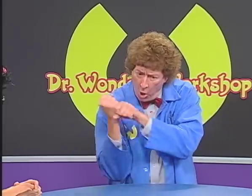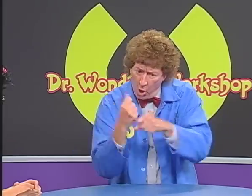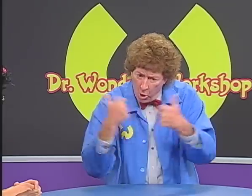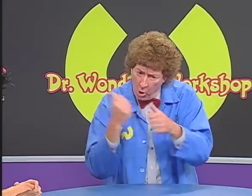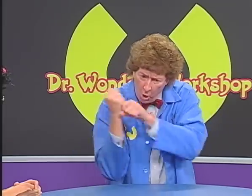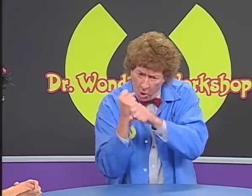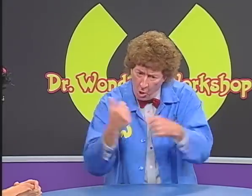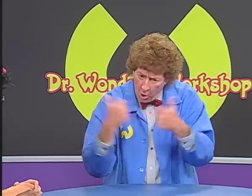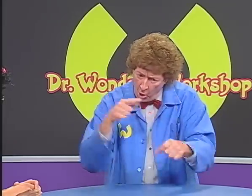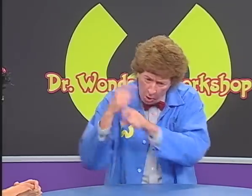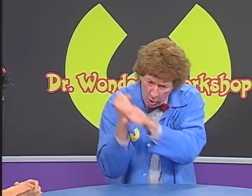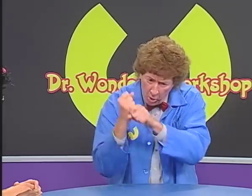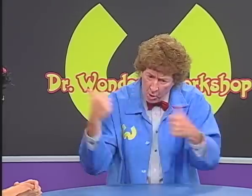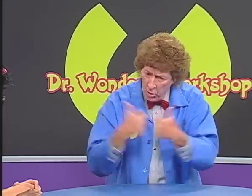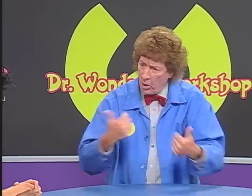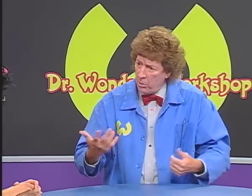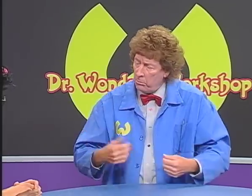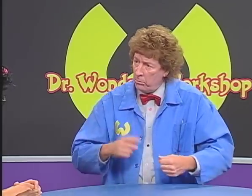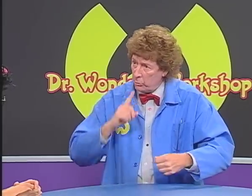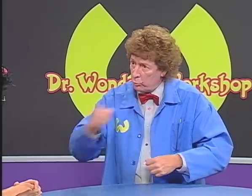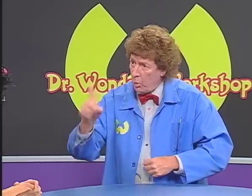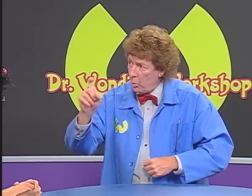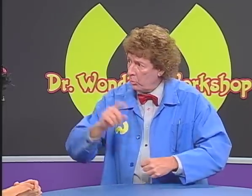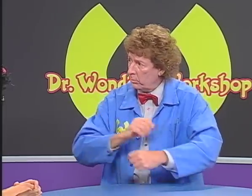WITH THIS BIG BASEBALL GAME! IS IT TRUE?